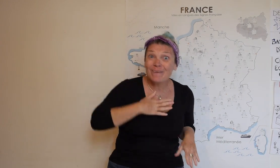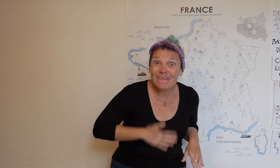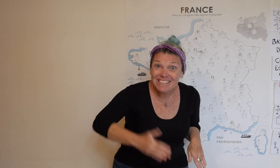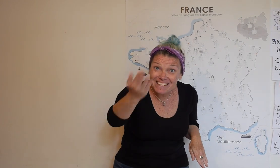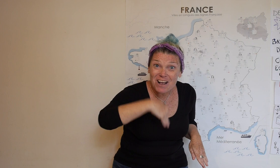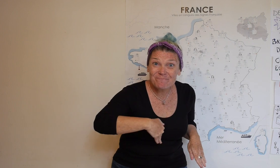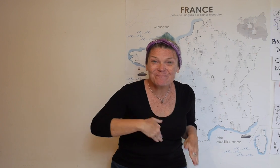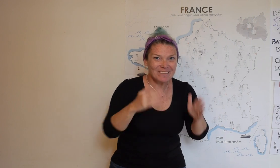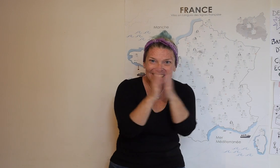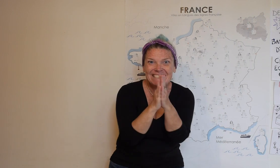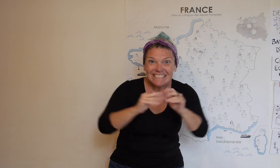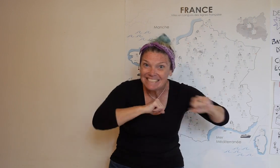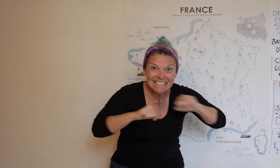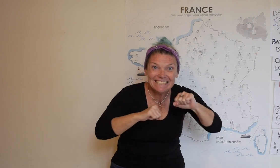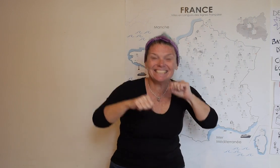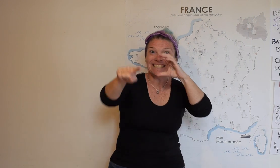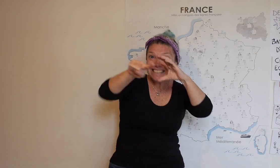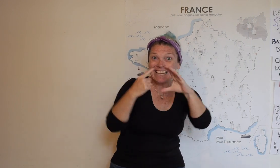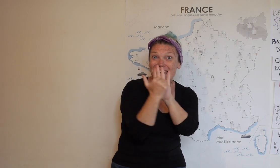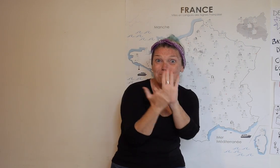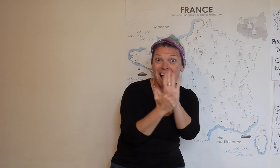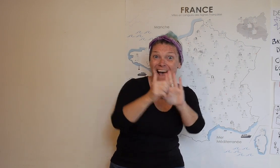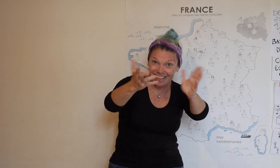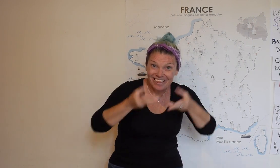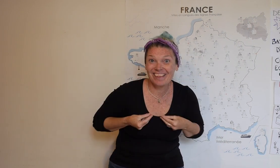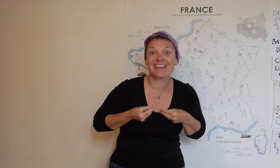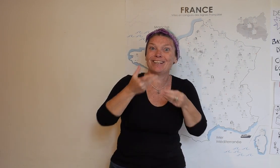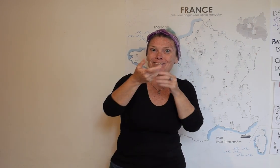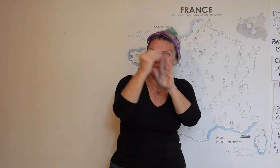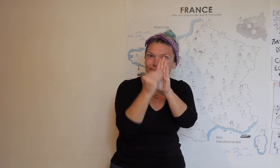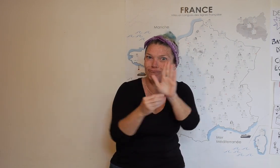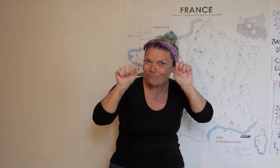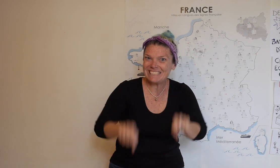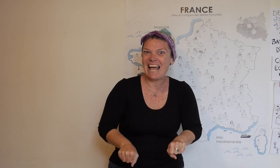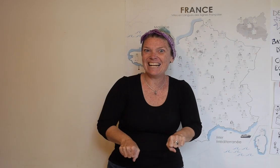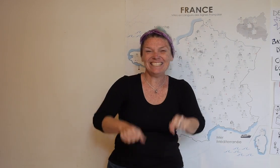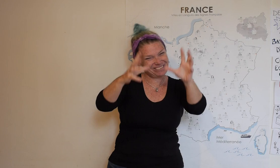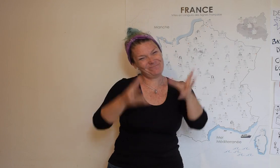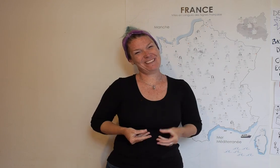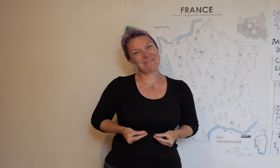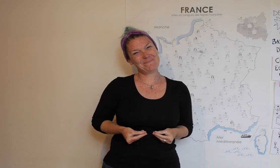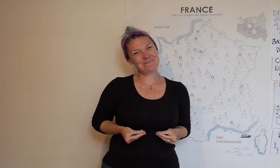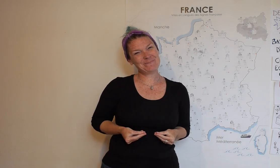So you want to come ? Hurry, email us, so you can fill the form and we can welcome you !